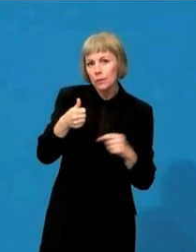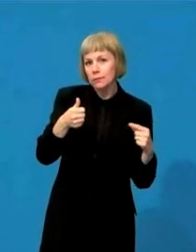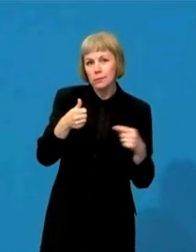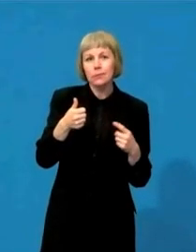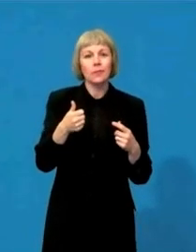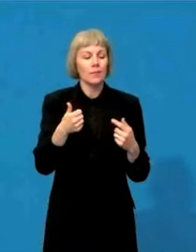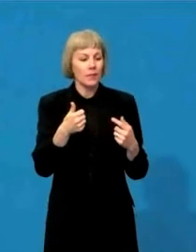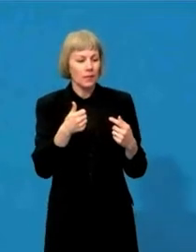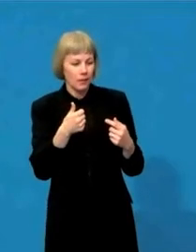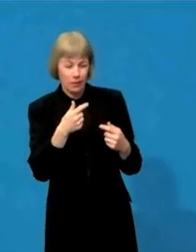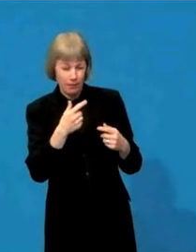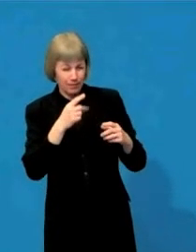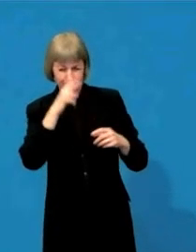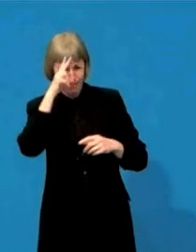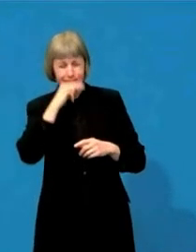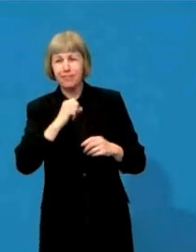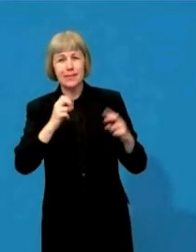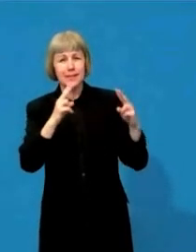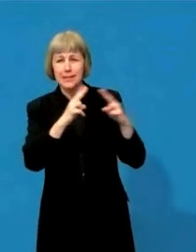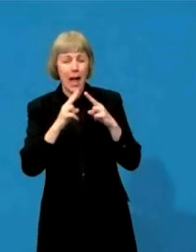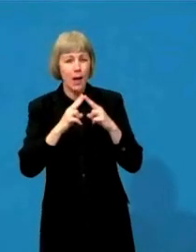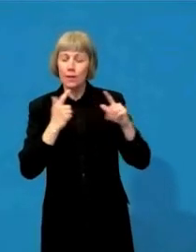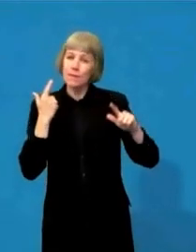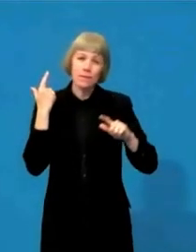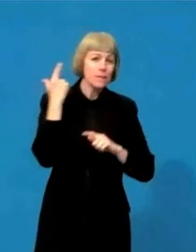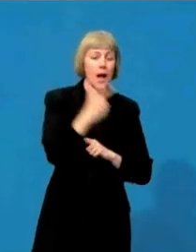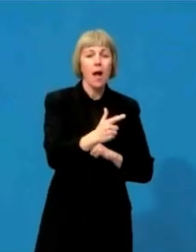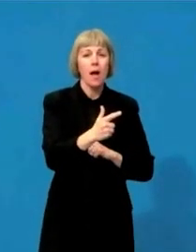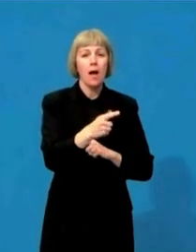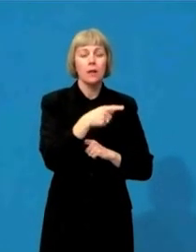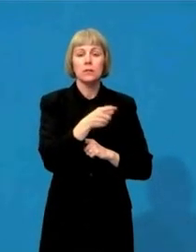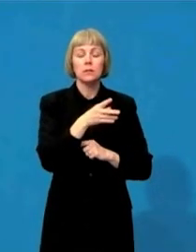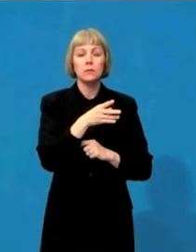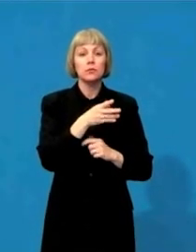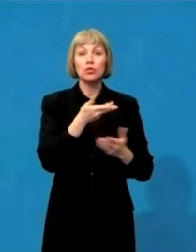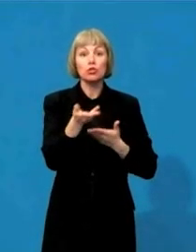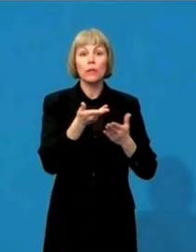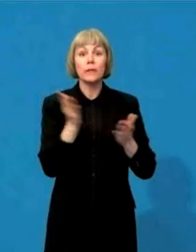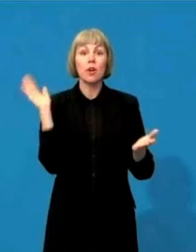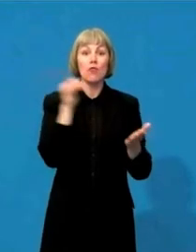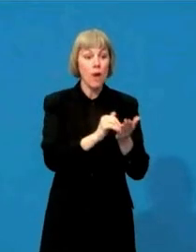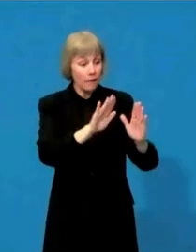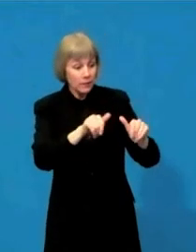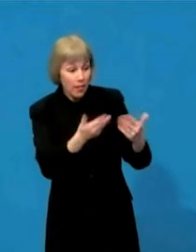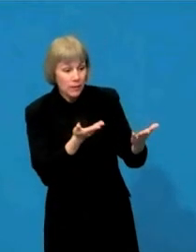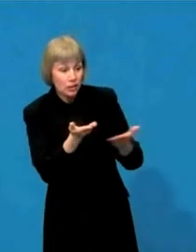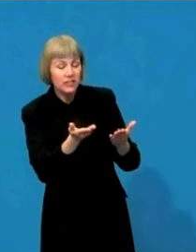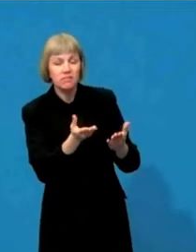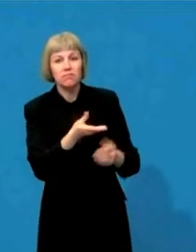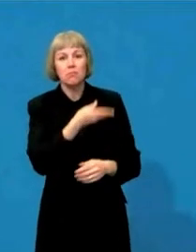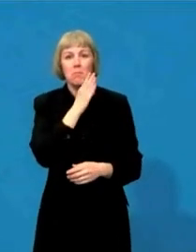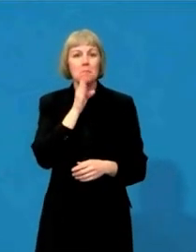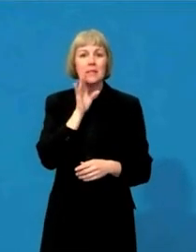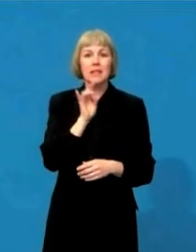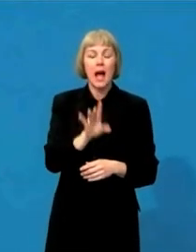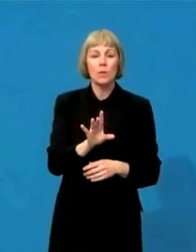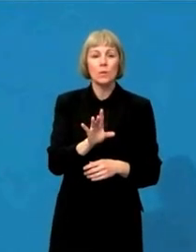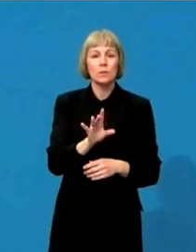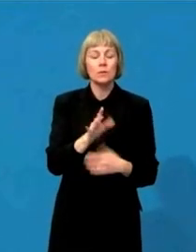remote towns miss out on services for the community when our town